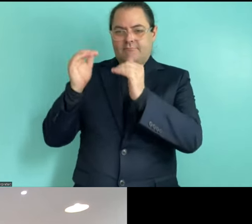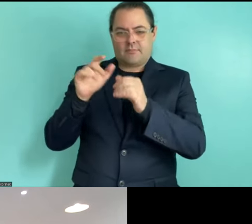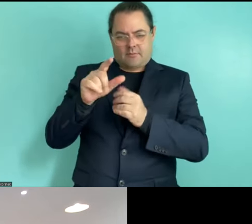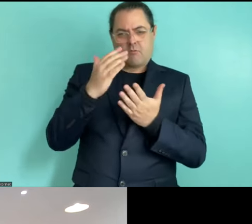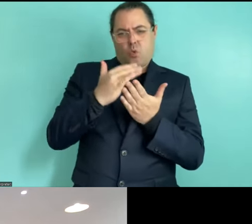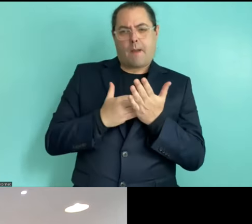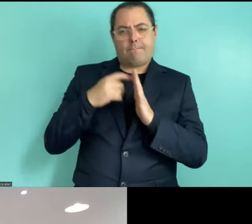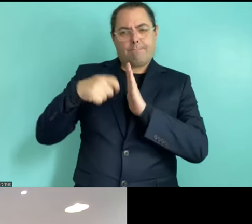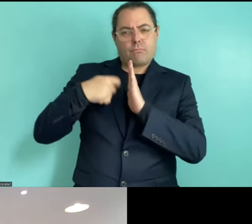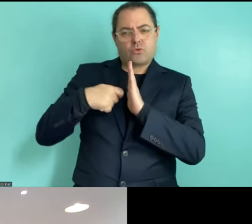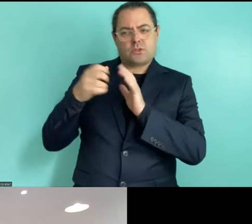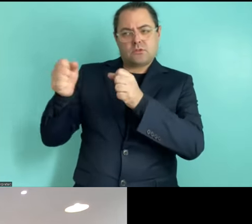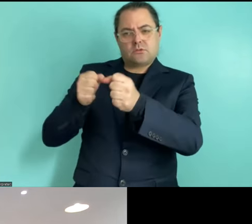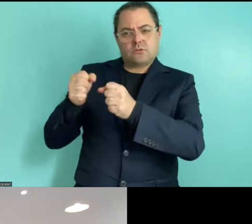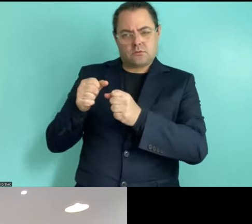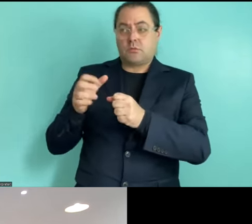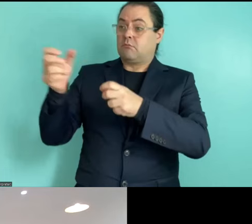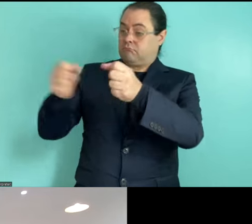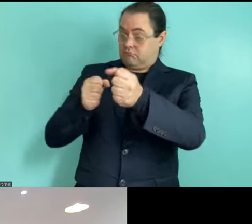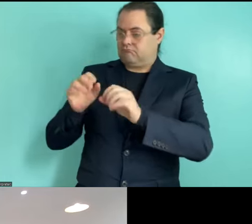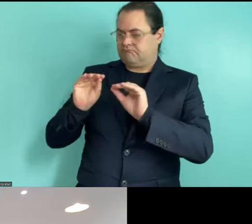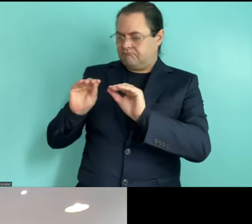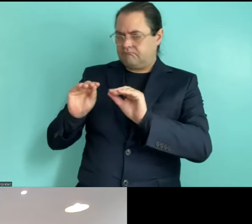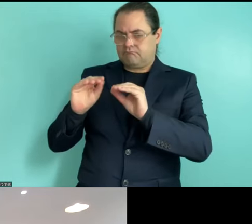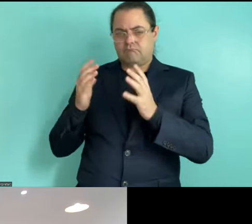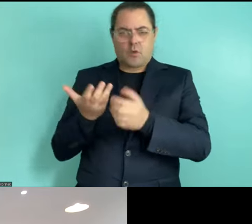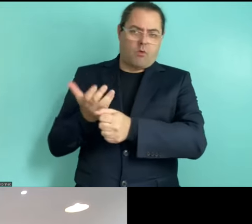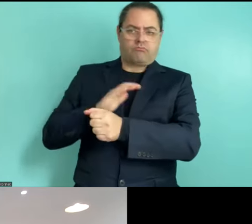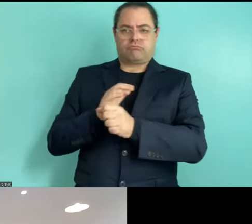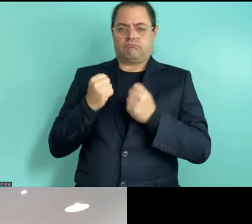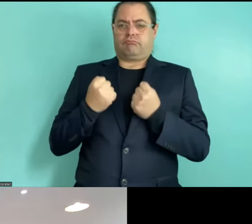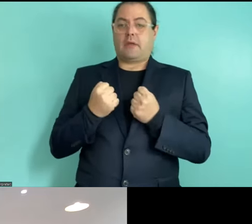disabilities, with the skills needed 14:15:55 to work at Accenture, and also share